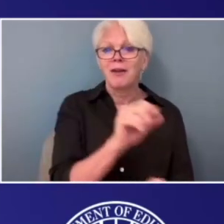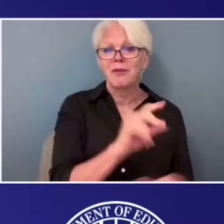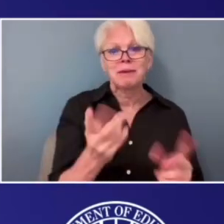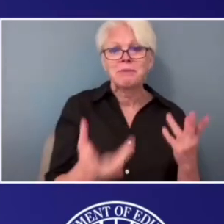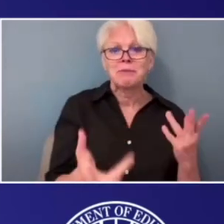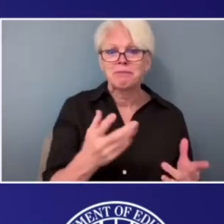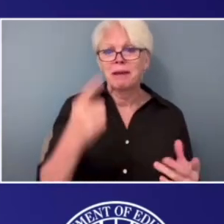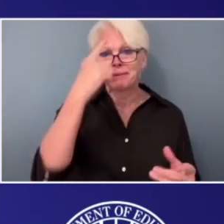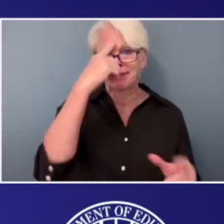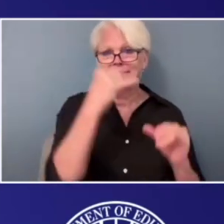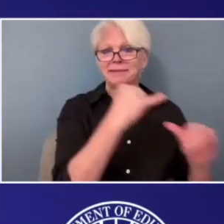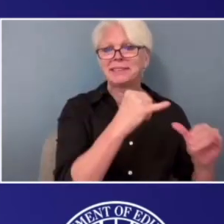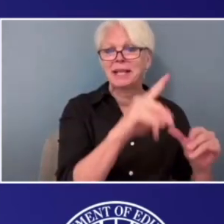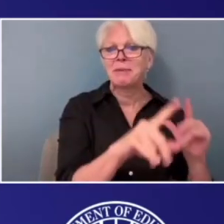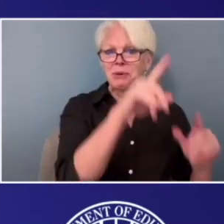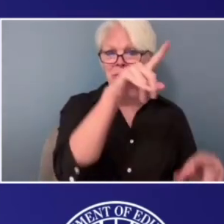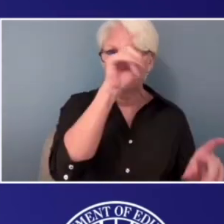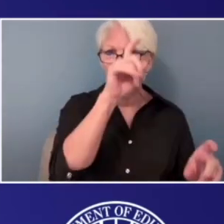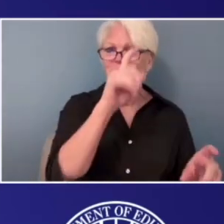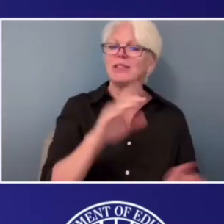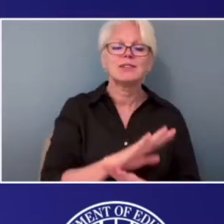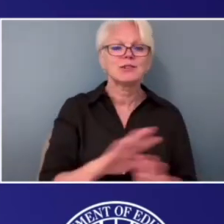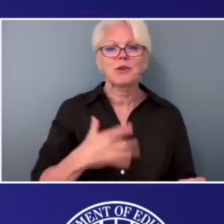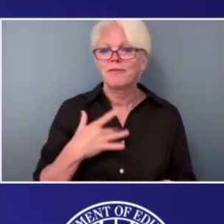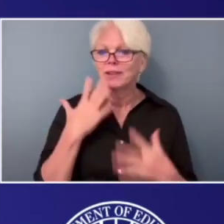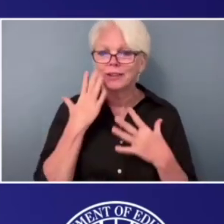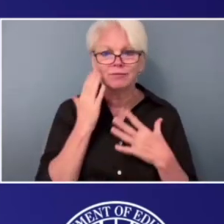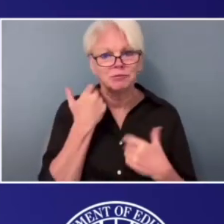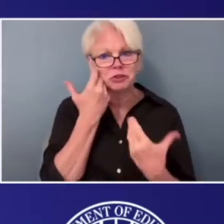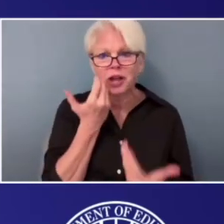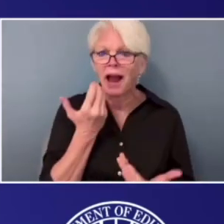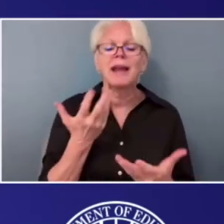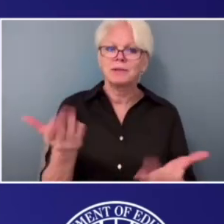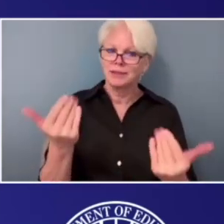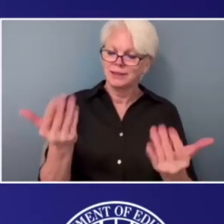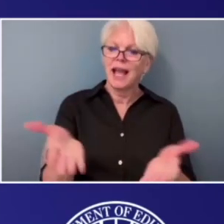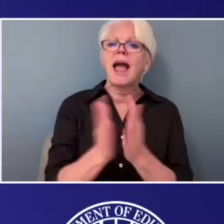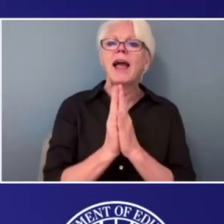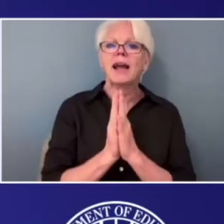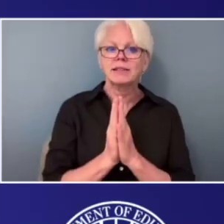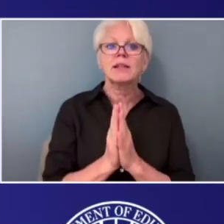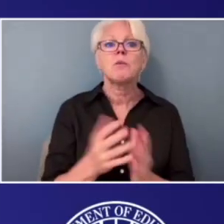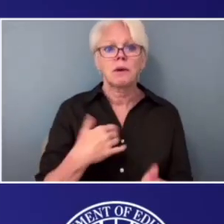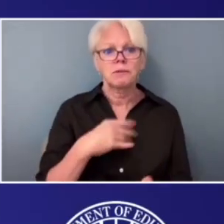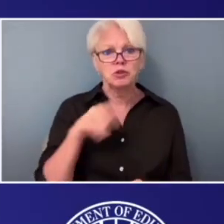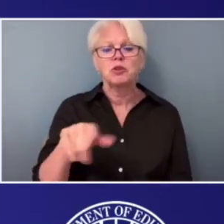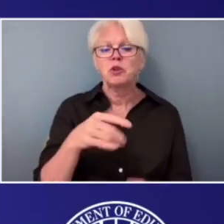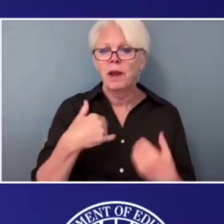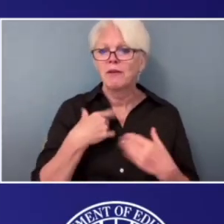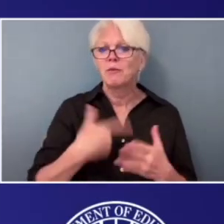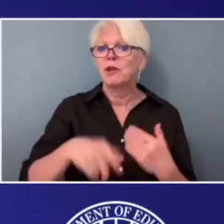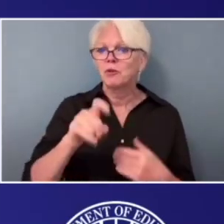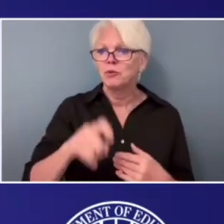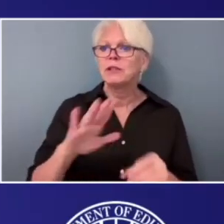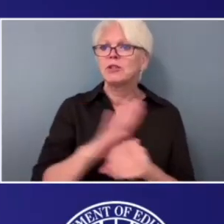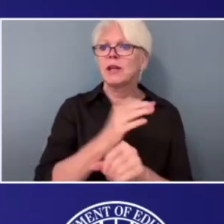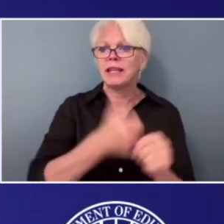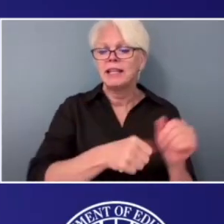And so don't be shy, please do ask. We want to make sure that you have what you need, so that we cover each topic as